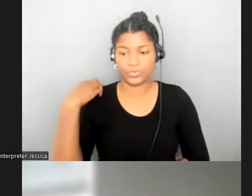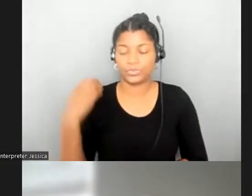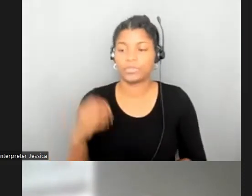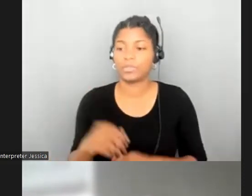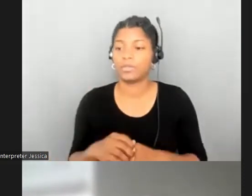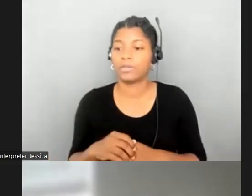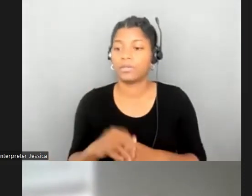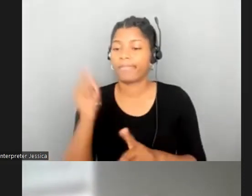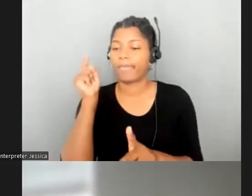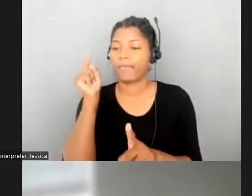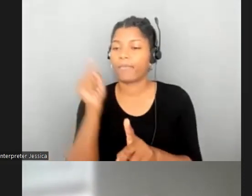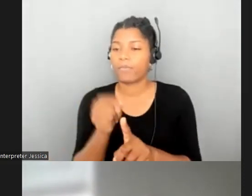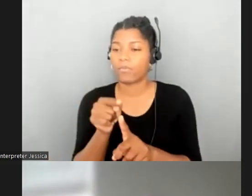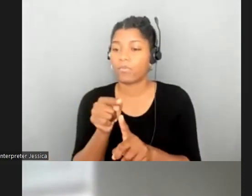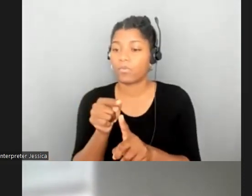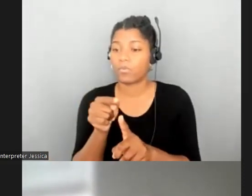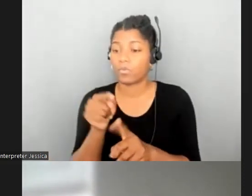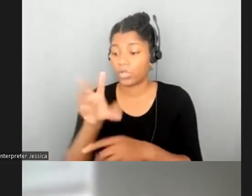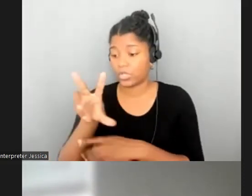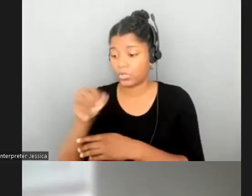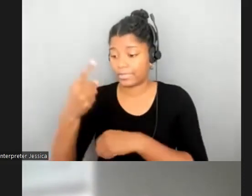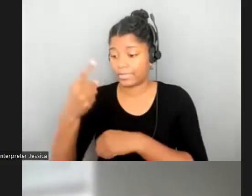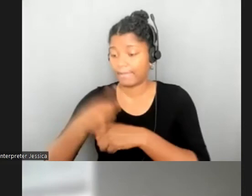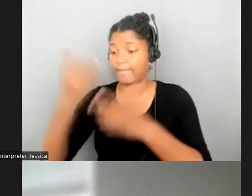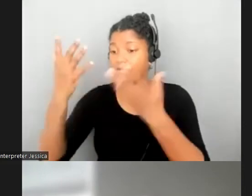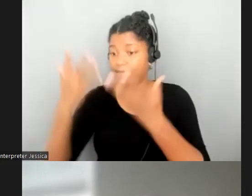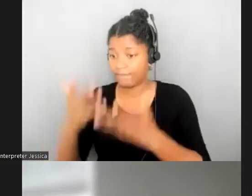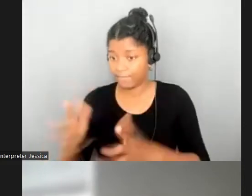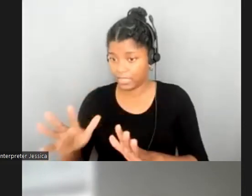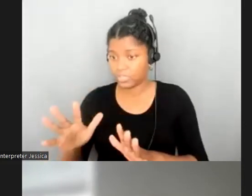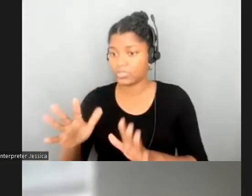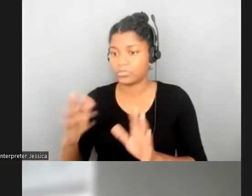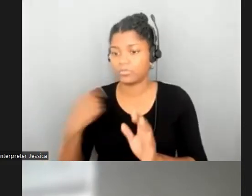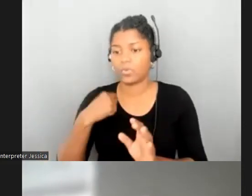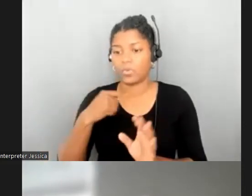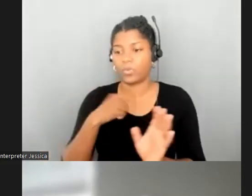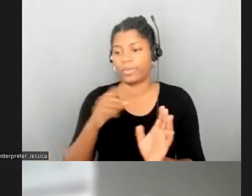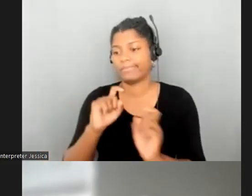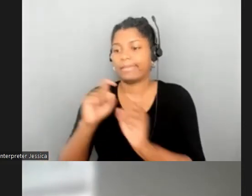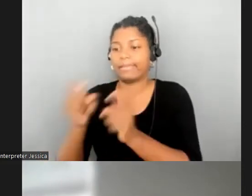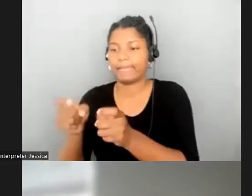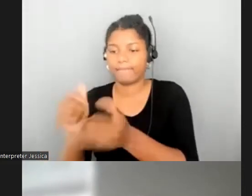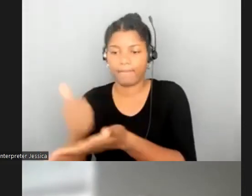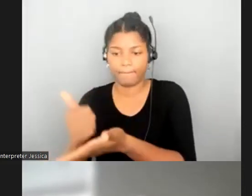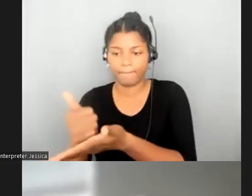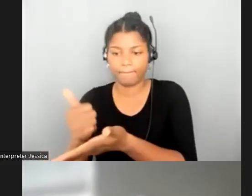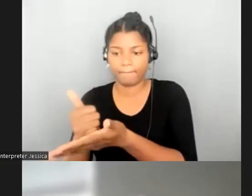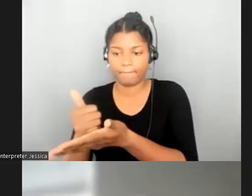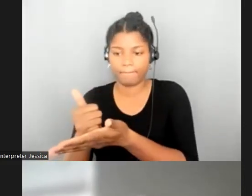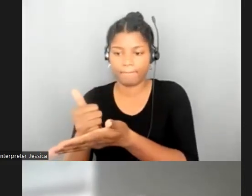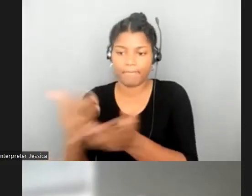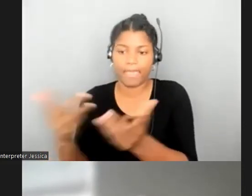goal is at the end of 30 days we have connected them with the resources they need and gotten equipment they need.